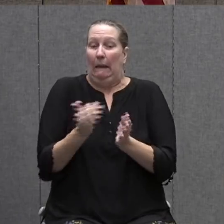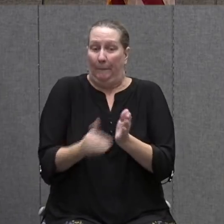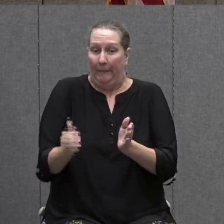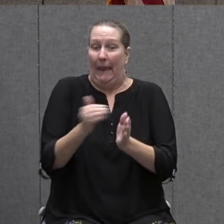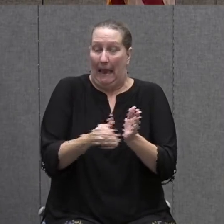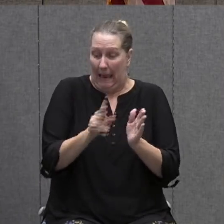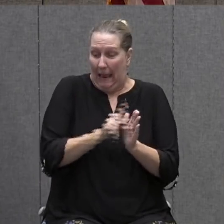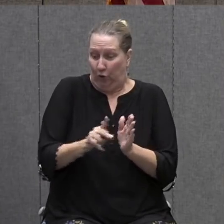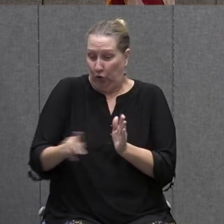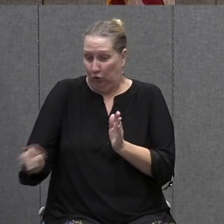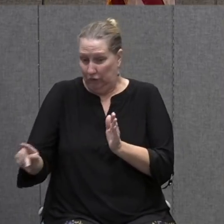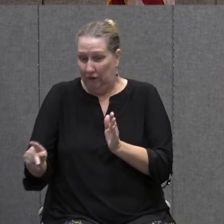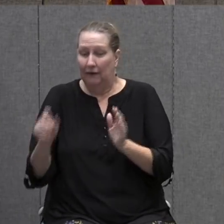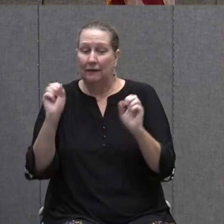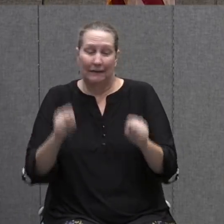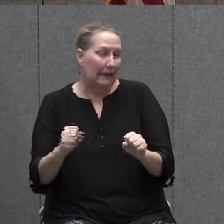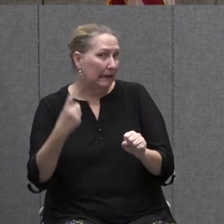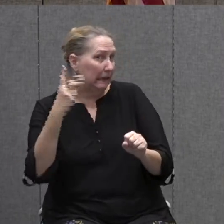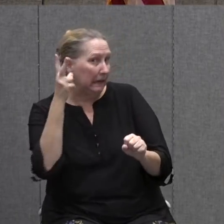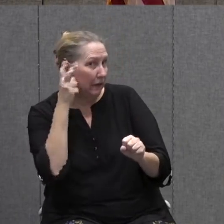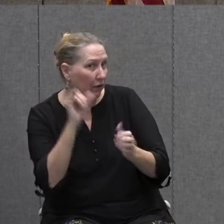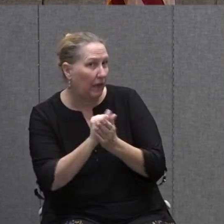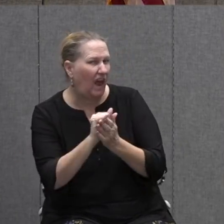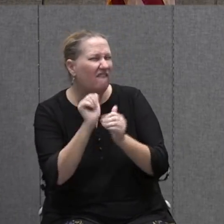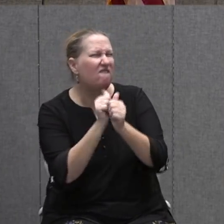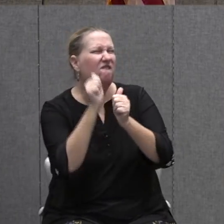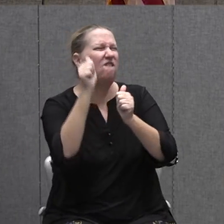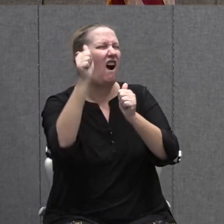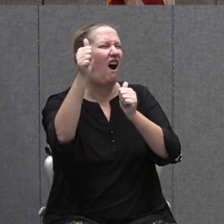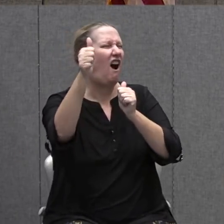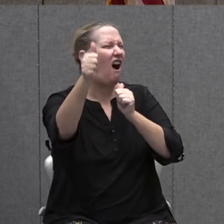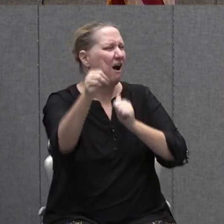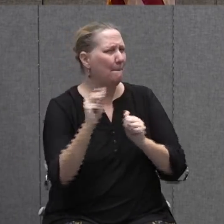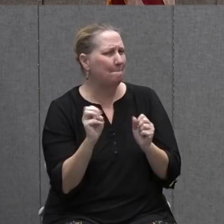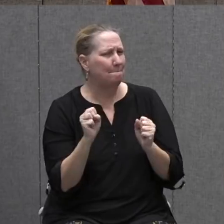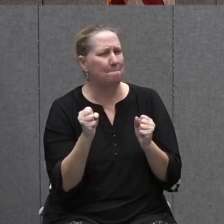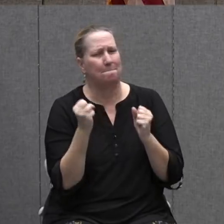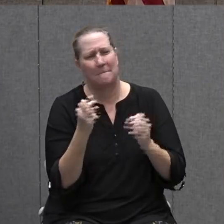And so let's connect this idea of patterns, right,